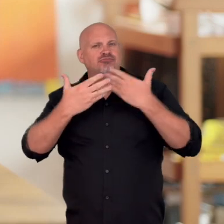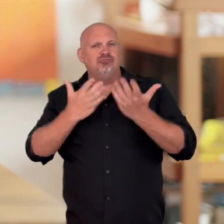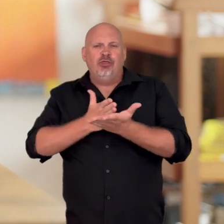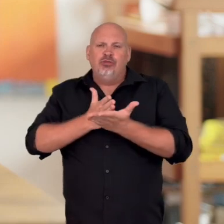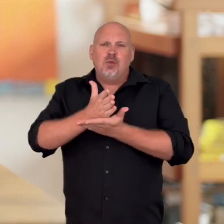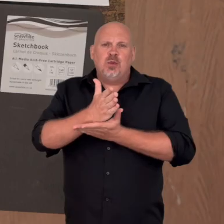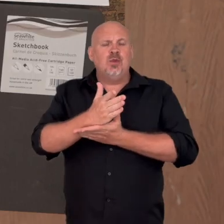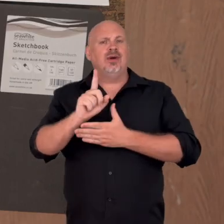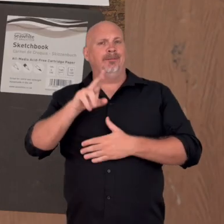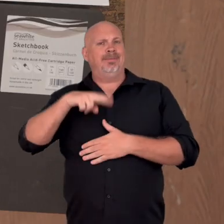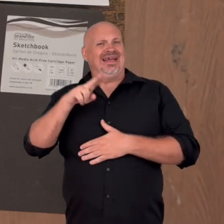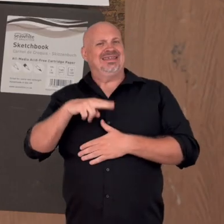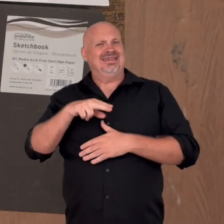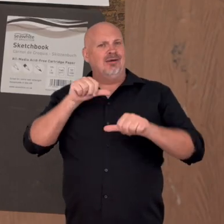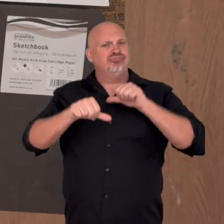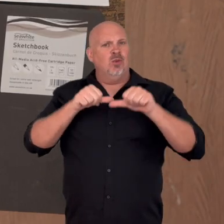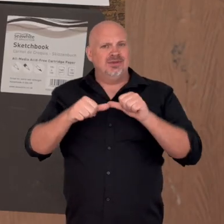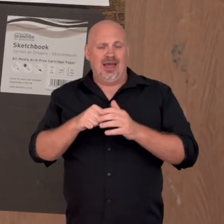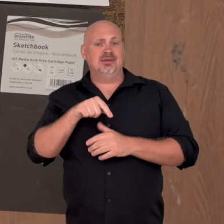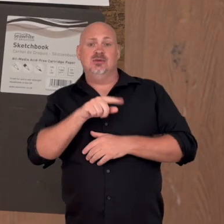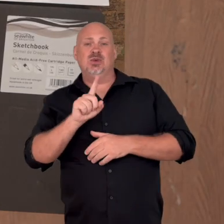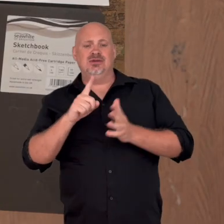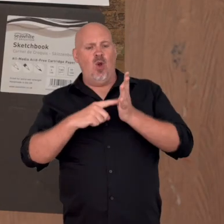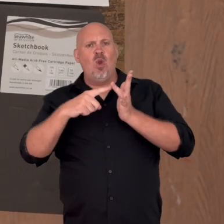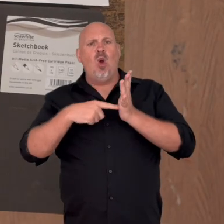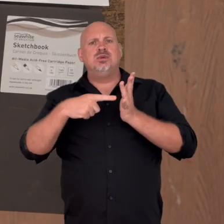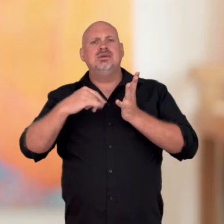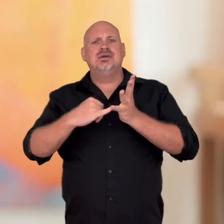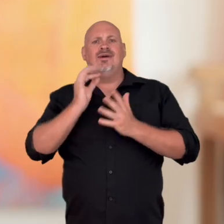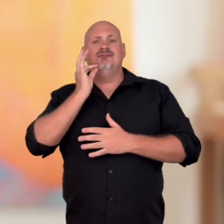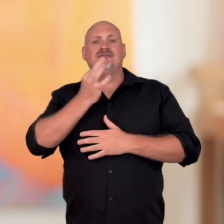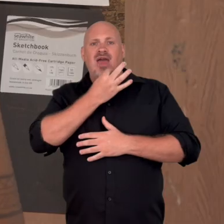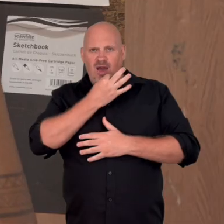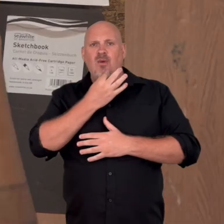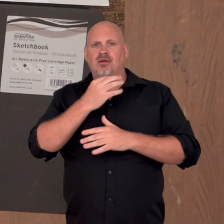a lotus flower will be using set of good colors really interesting colors that